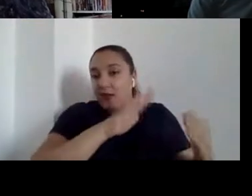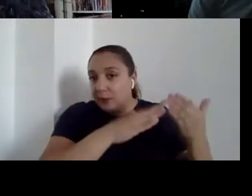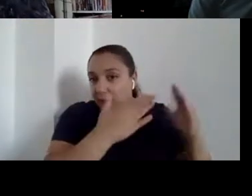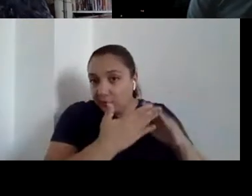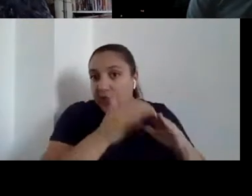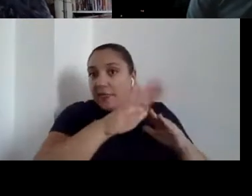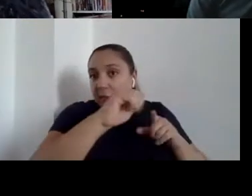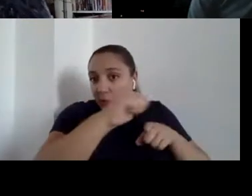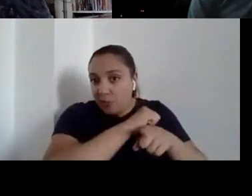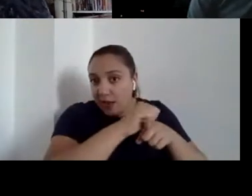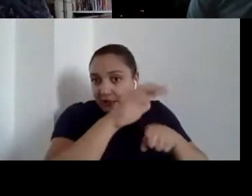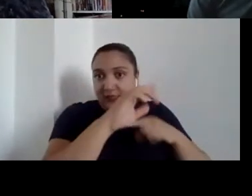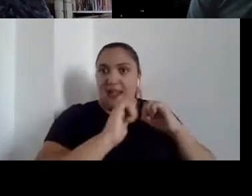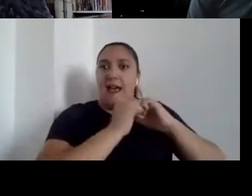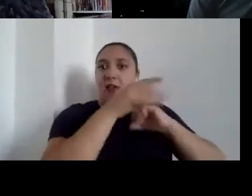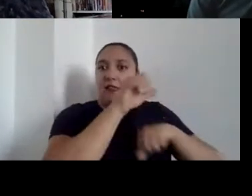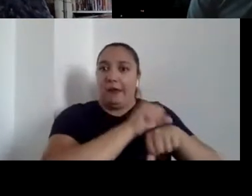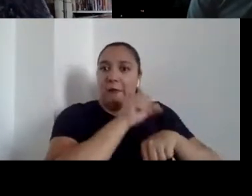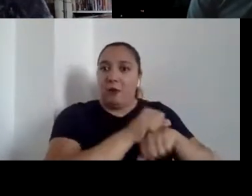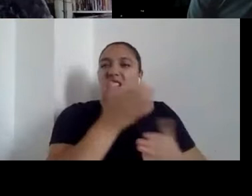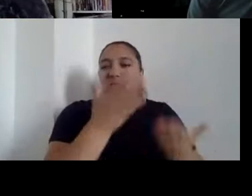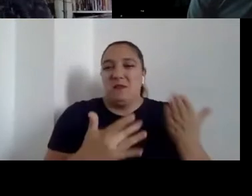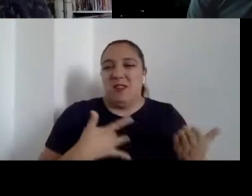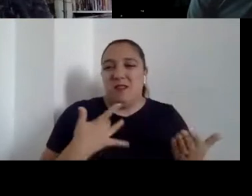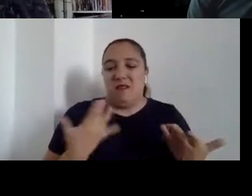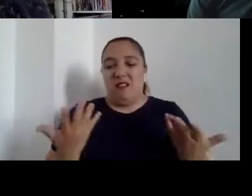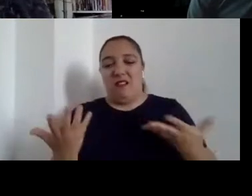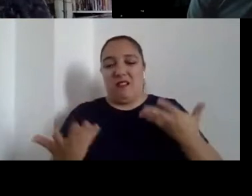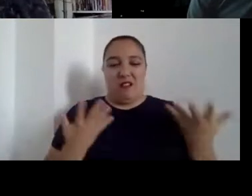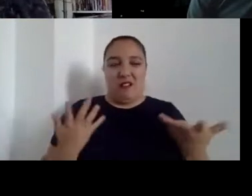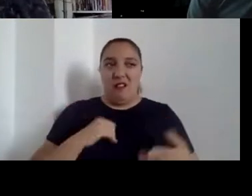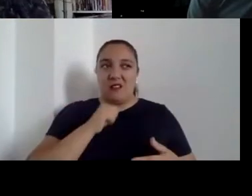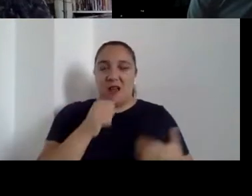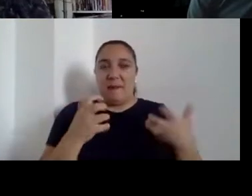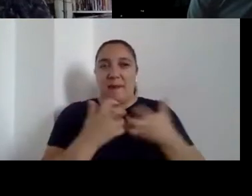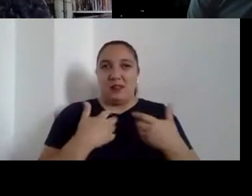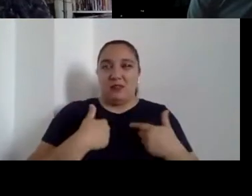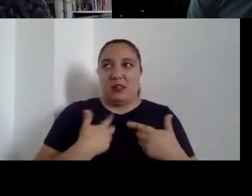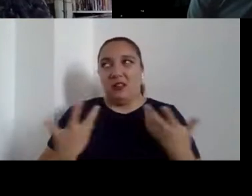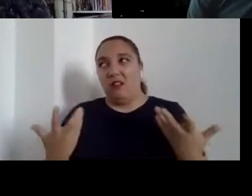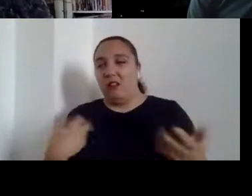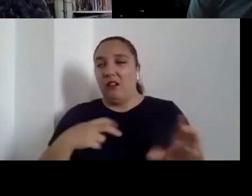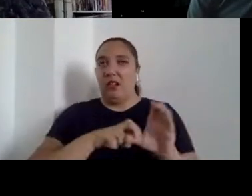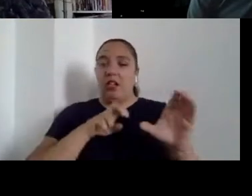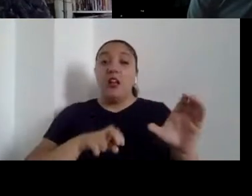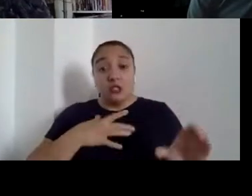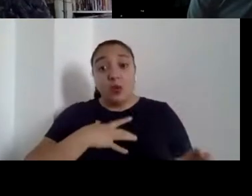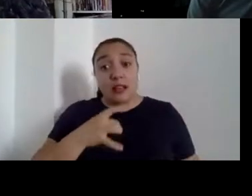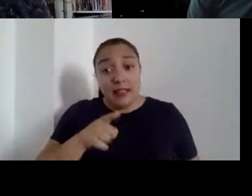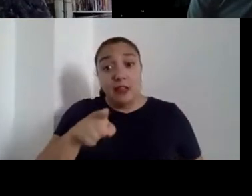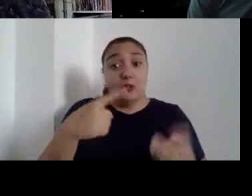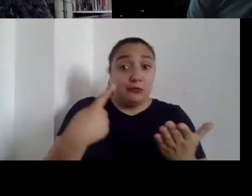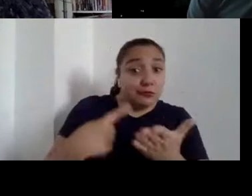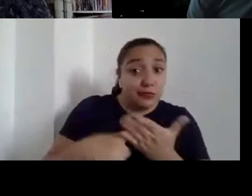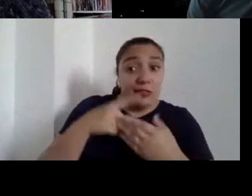and you can feel like I don't belong here. I appreciate that focus on language and jargon on multiple levels, super important to hold